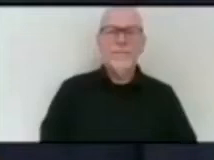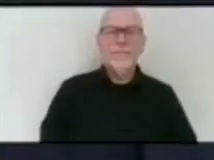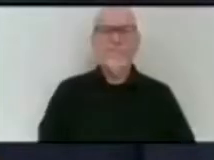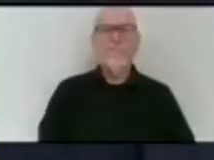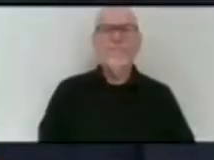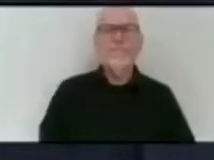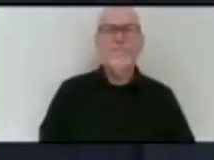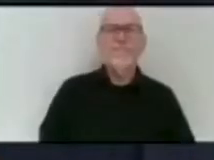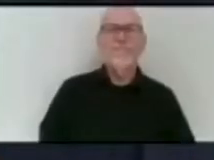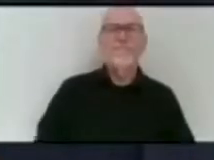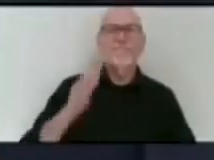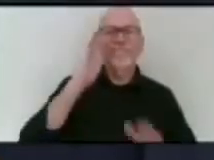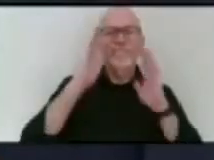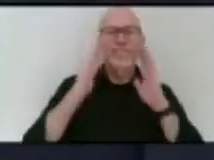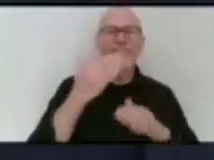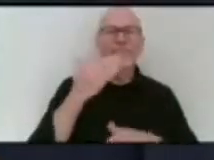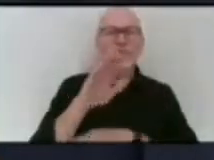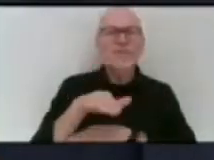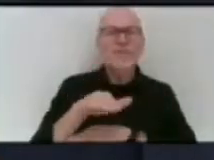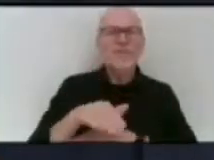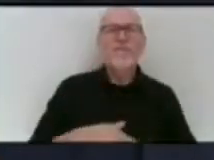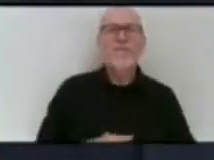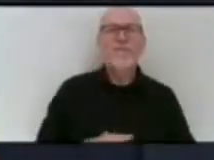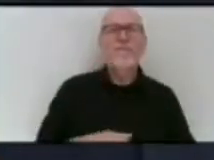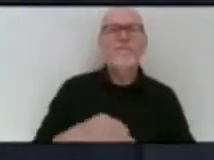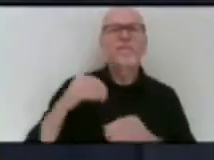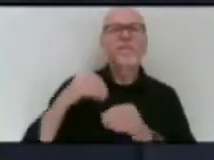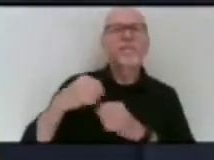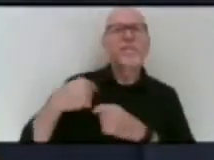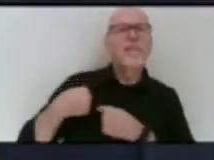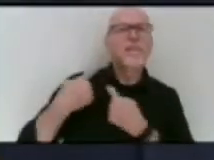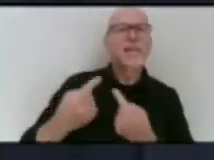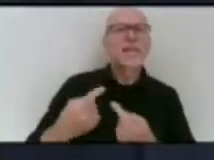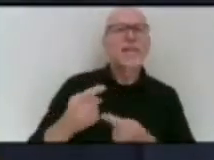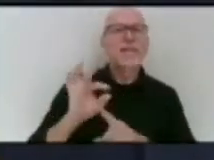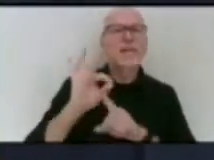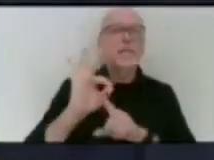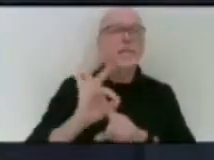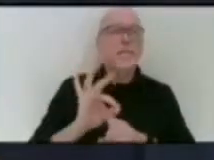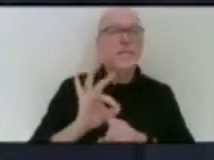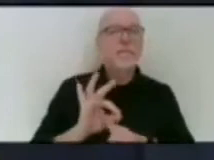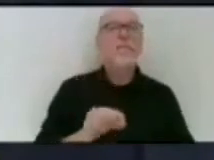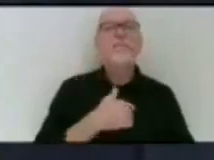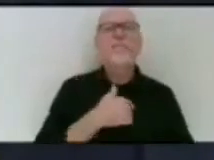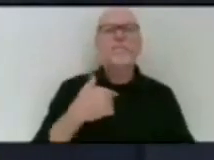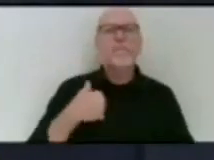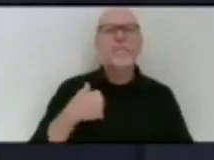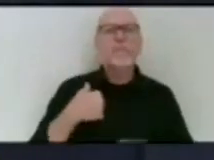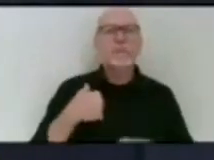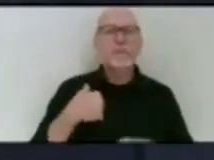good afternoon. Over the last nine months, we have asked a lot from